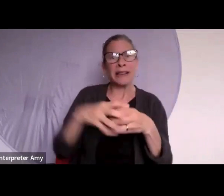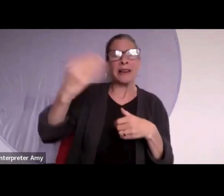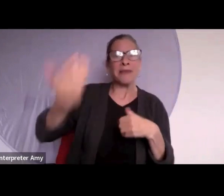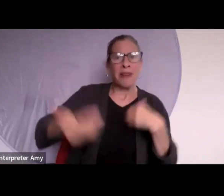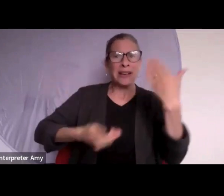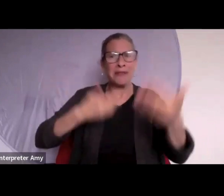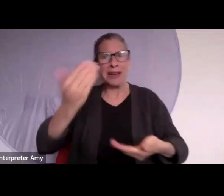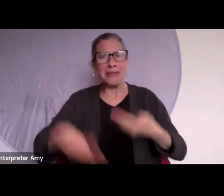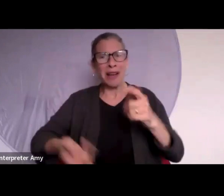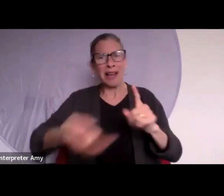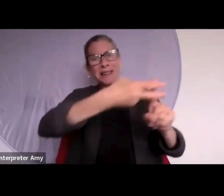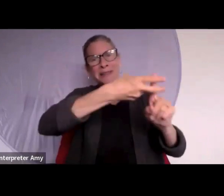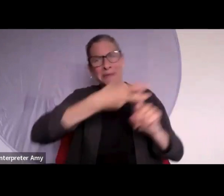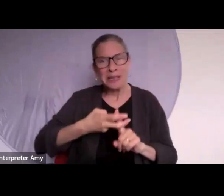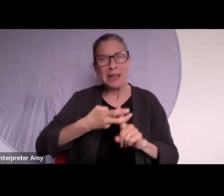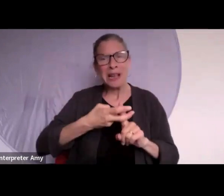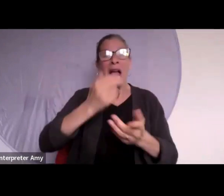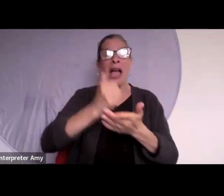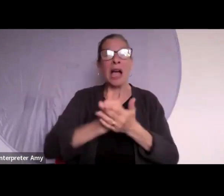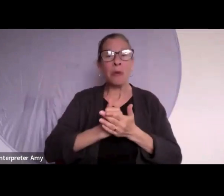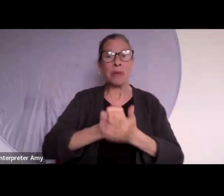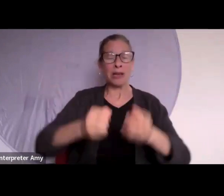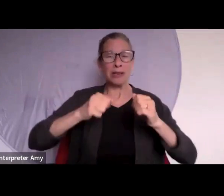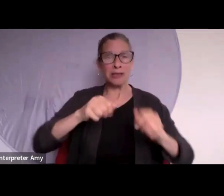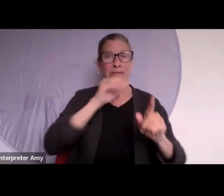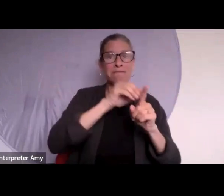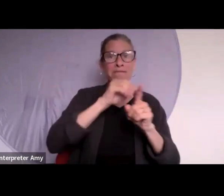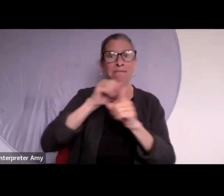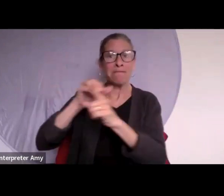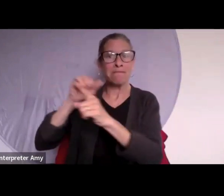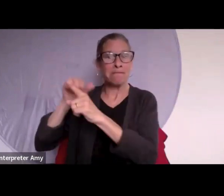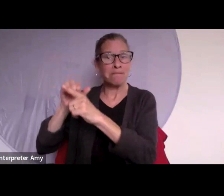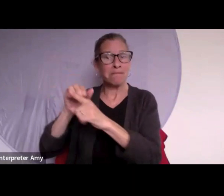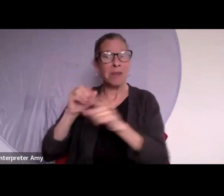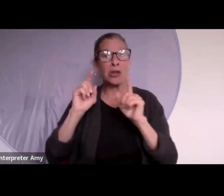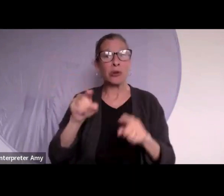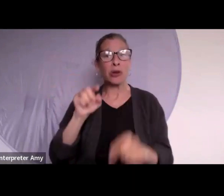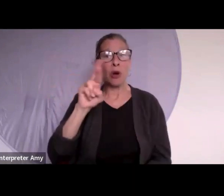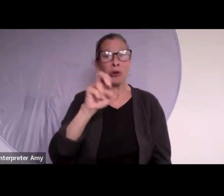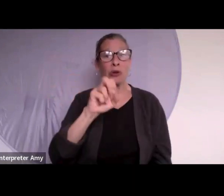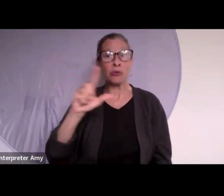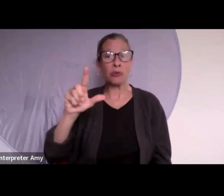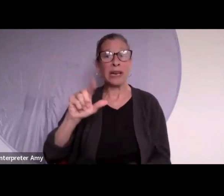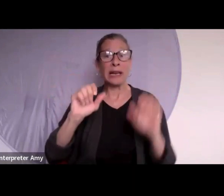us spread the word. You can go to Reelabilities dot arm a.org